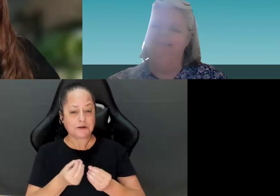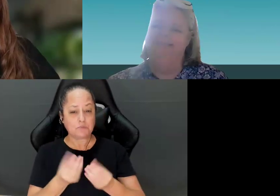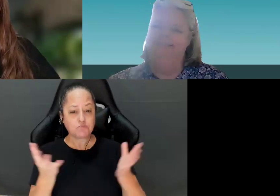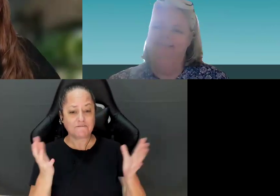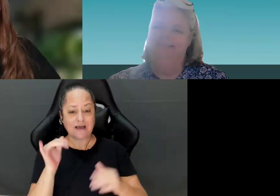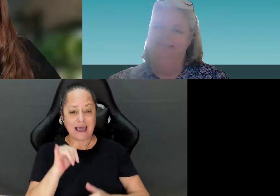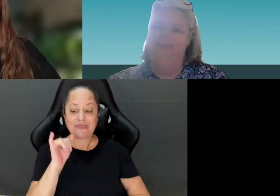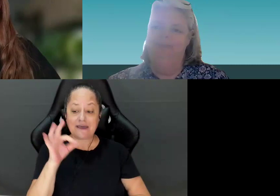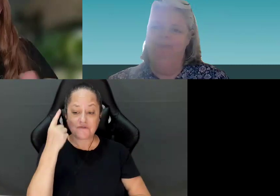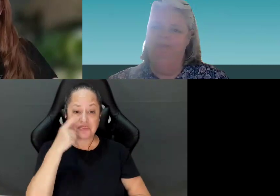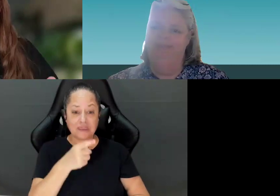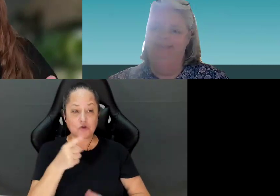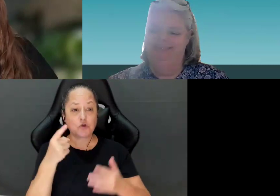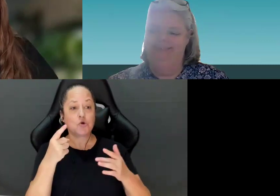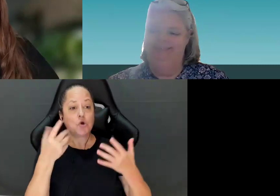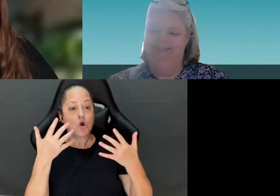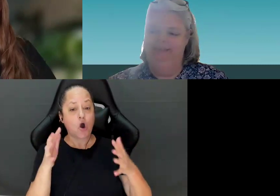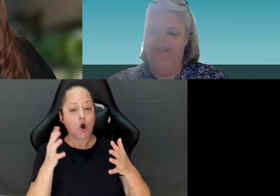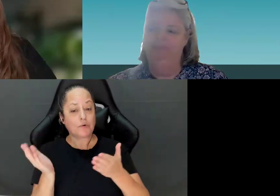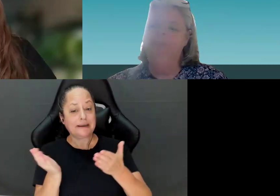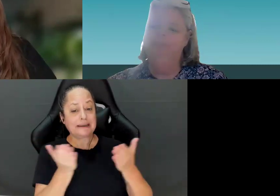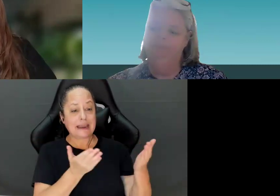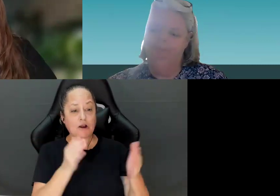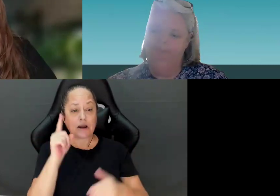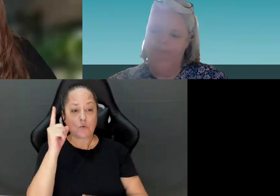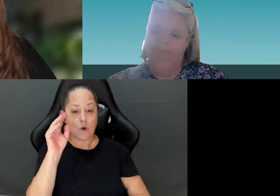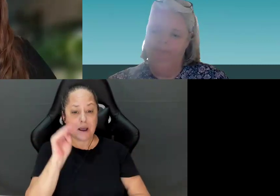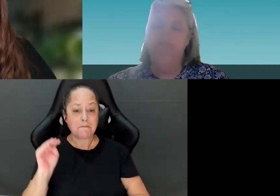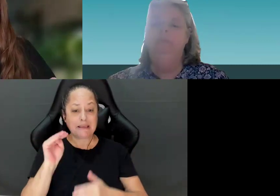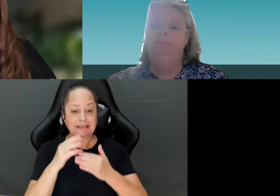If we think that you have already you are already carrying a million dollars in debt,